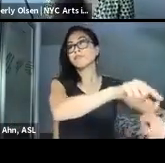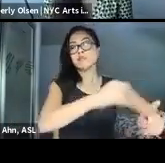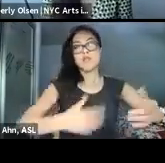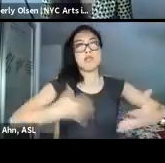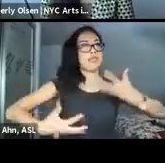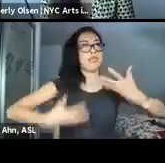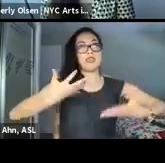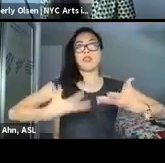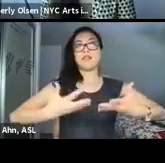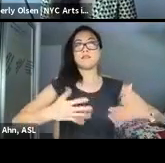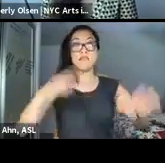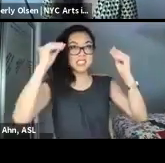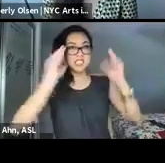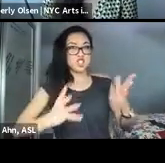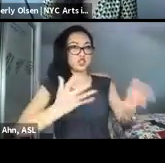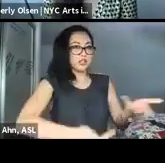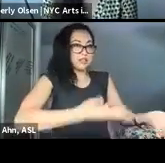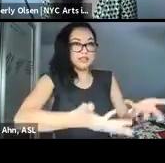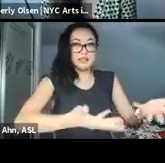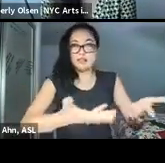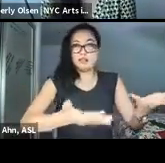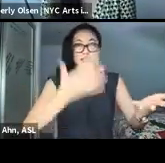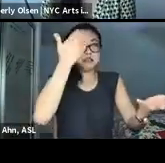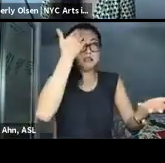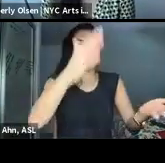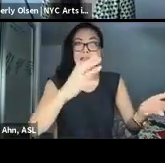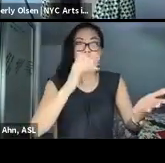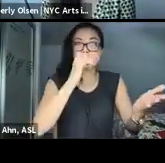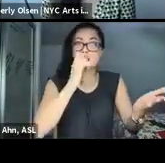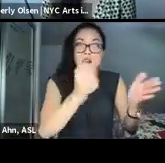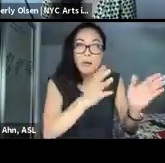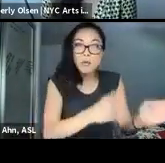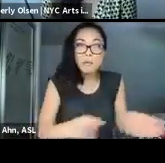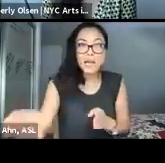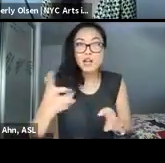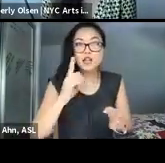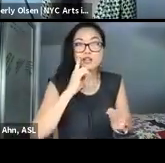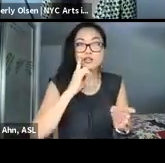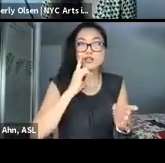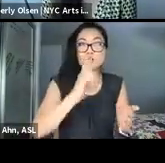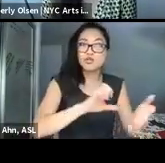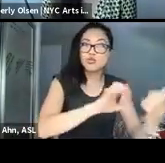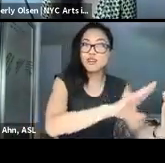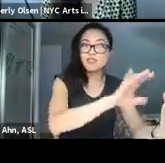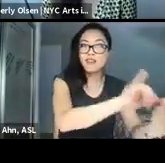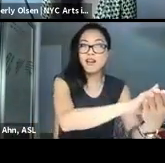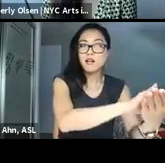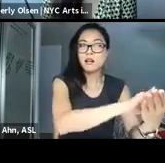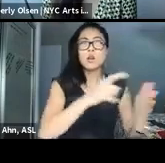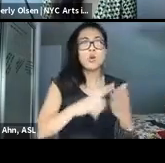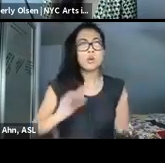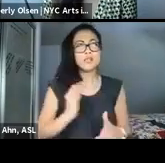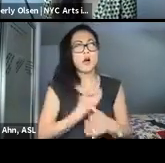in our students, depression, they might not be trained for that. Maybe they have a particular